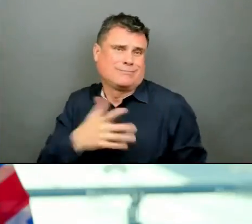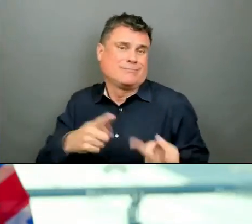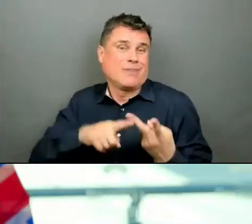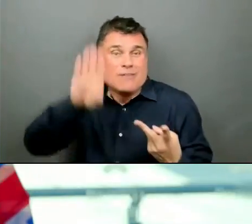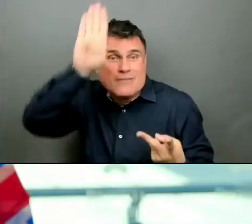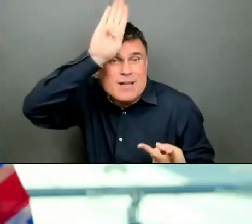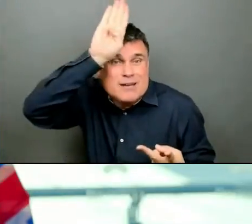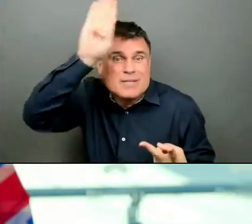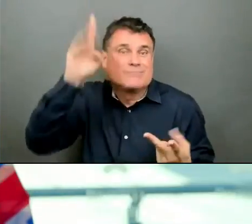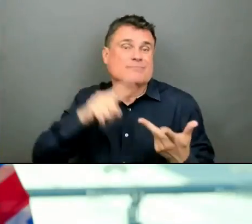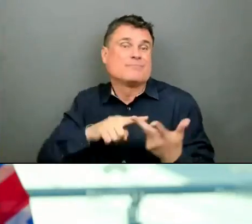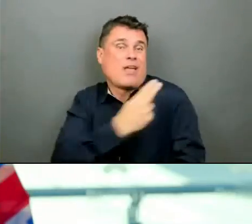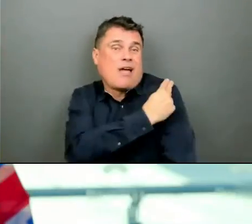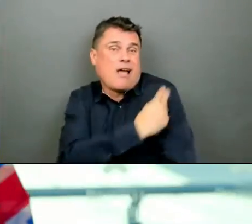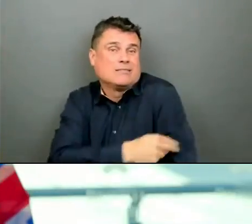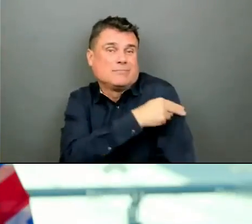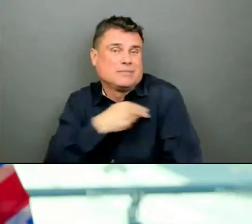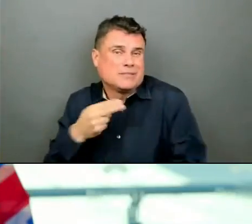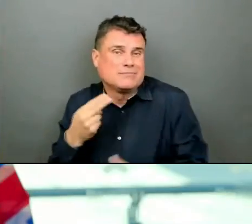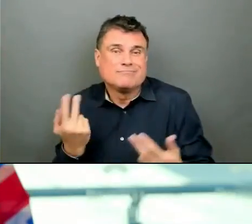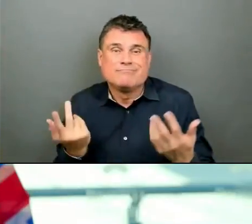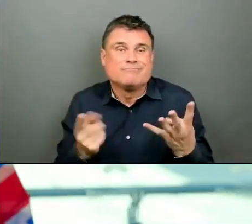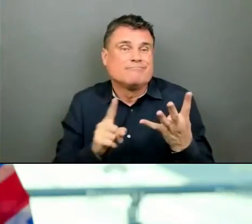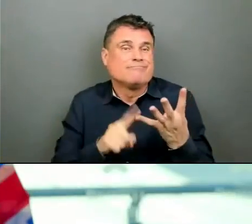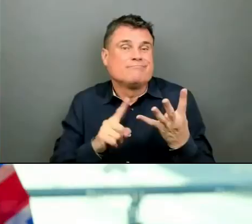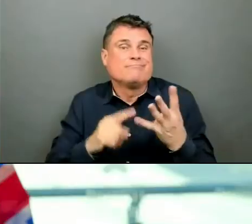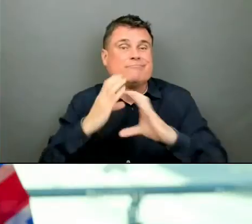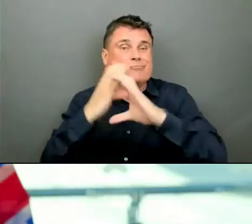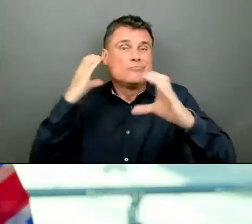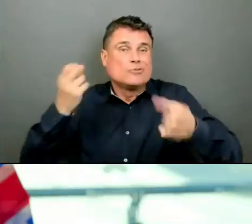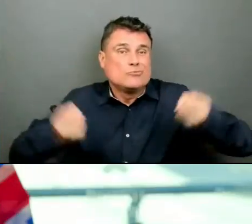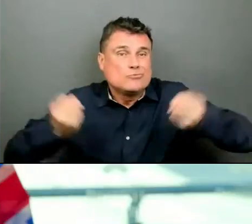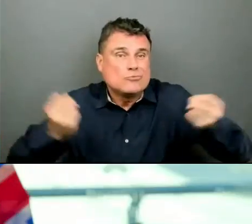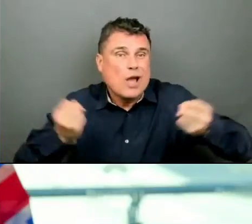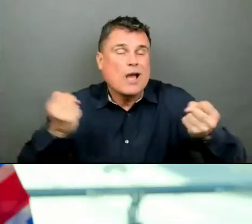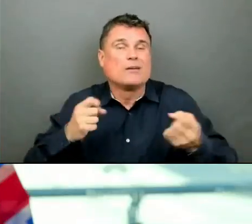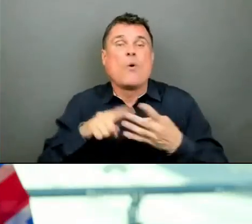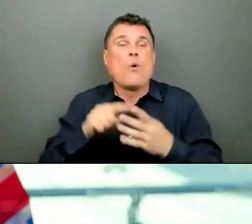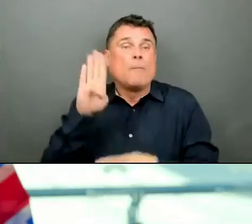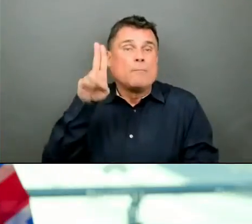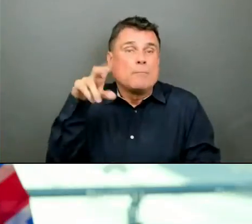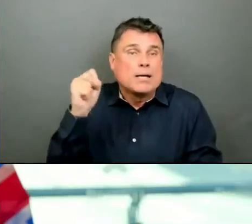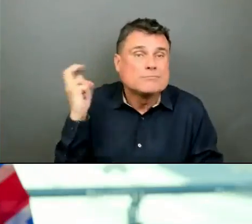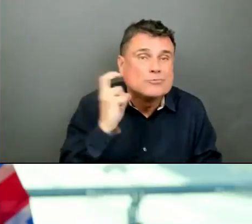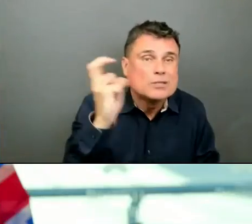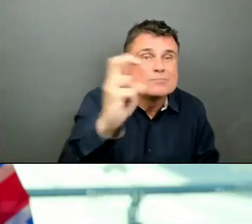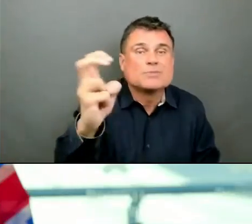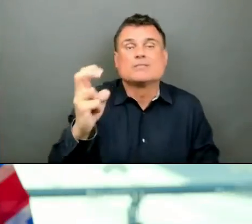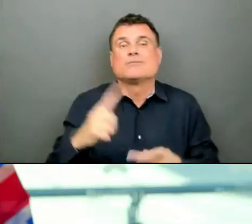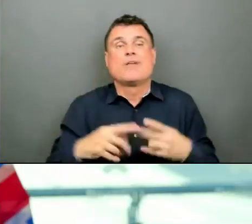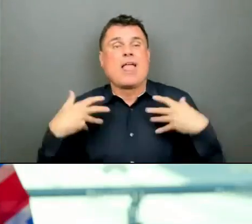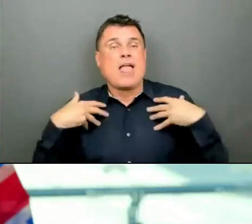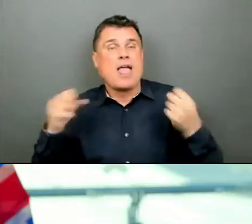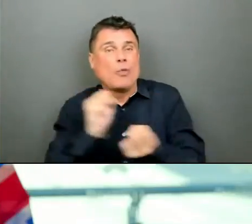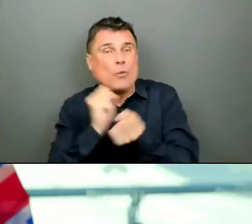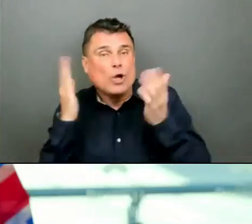workplaces as police stations, fire halls, transportation , some of the distribution hub, goods and services, grocery